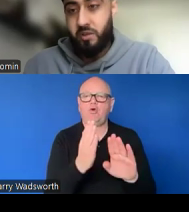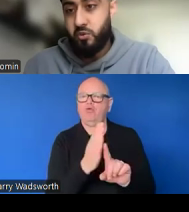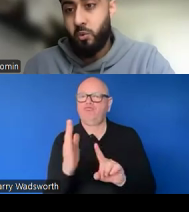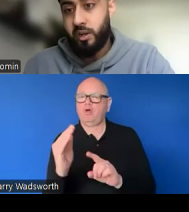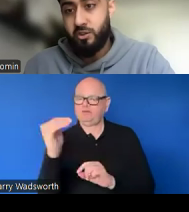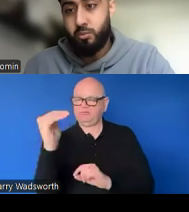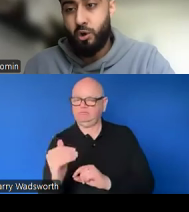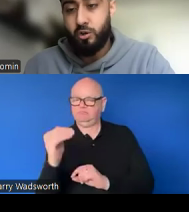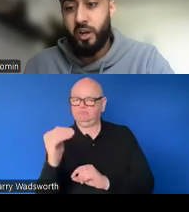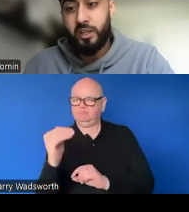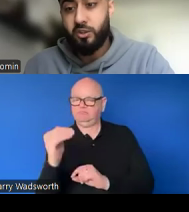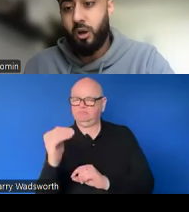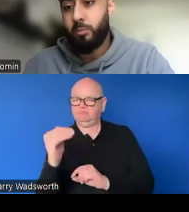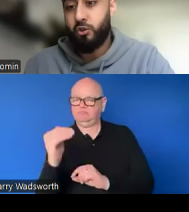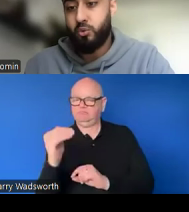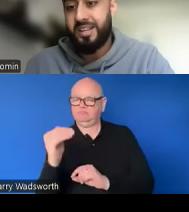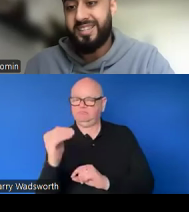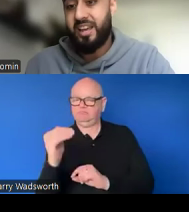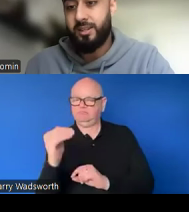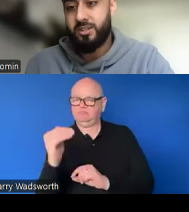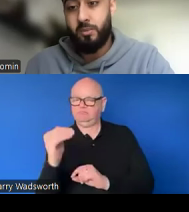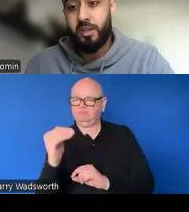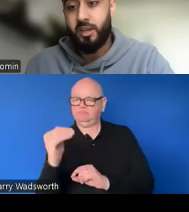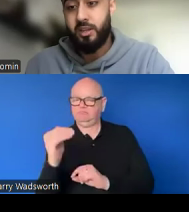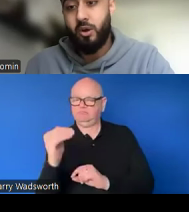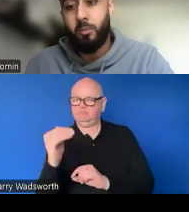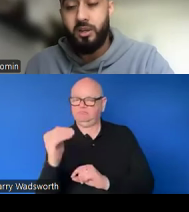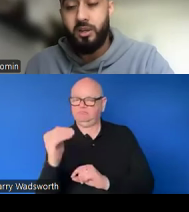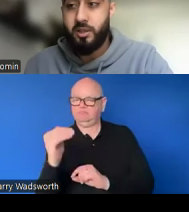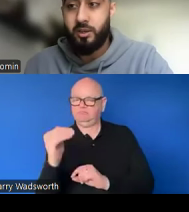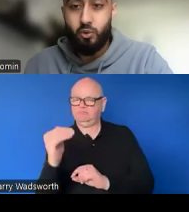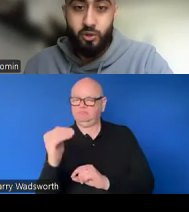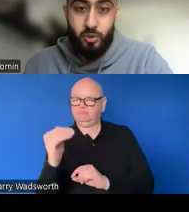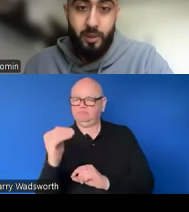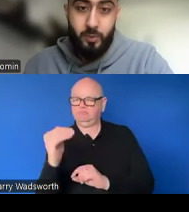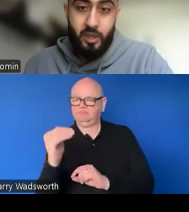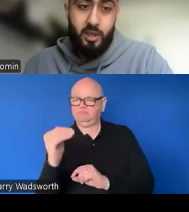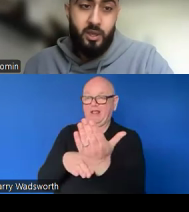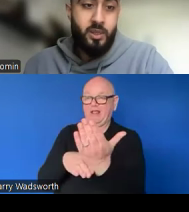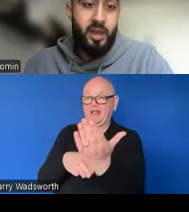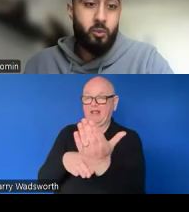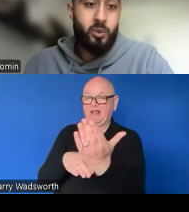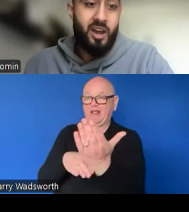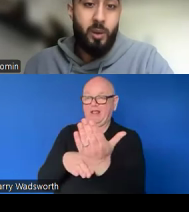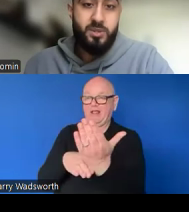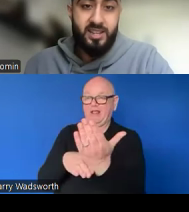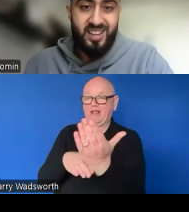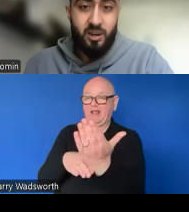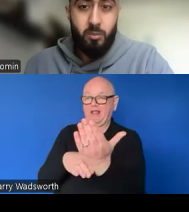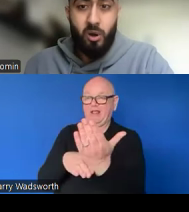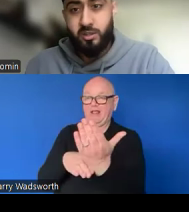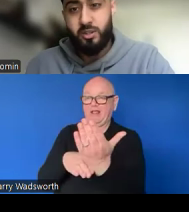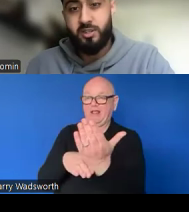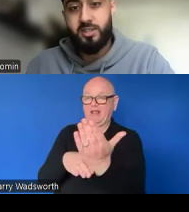If you want to get your product right at the top and you just want to sell something in e-commerce, then you can do that. Then we have website sidebars, and you can see